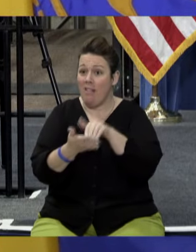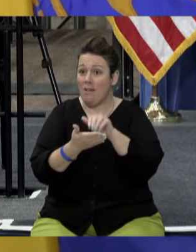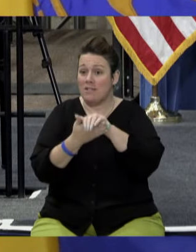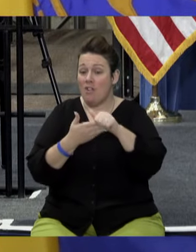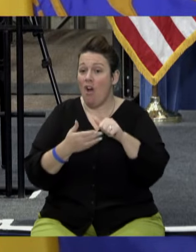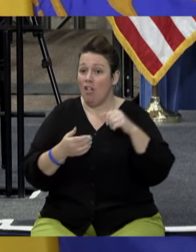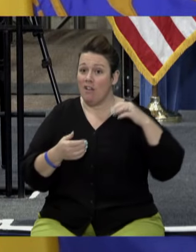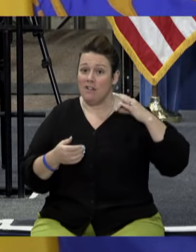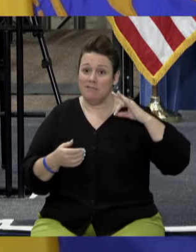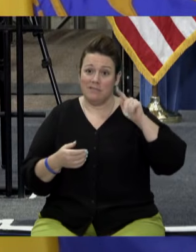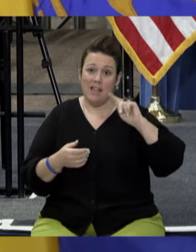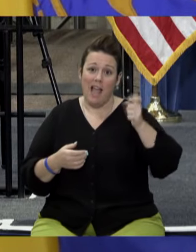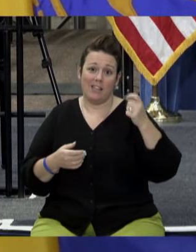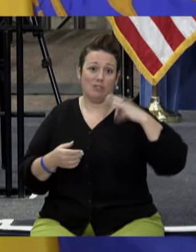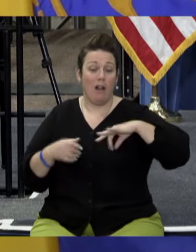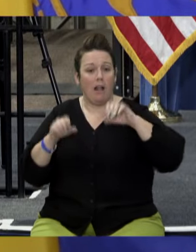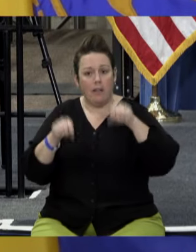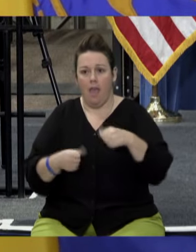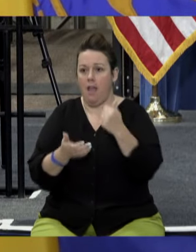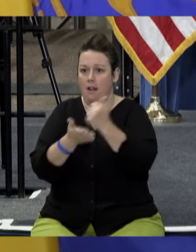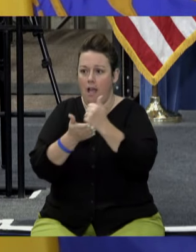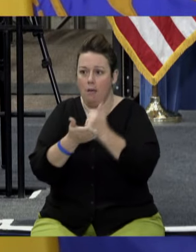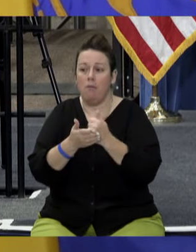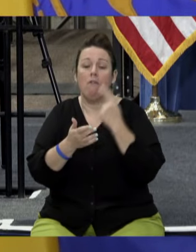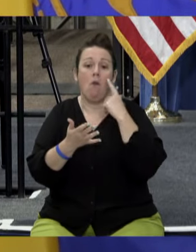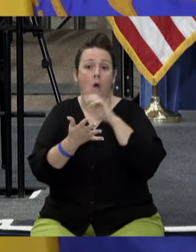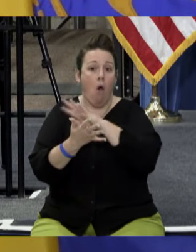So to all the caregivers who have helped their families and will help their families,